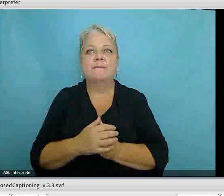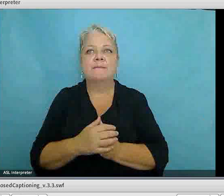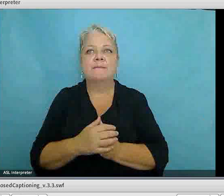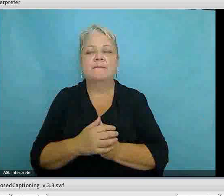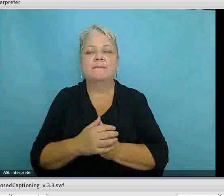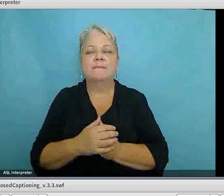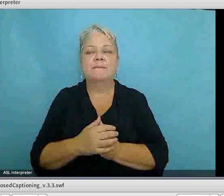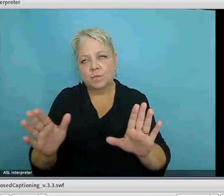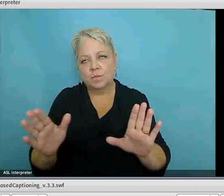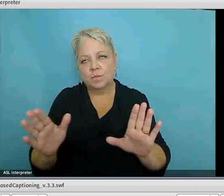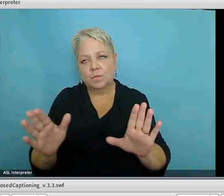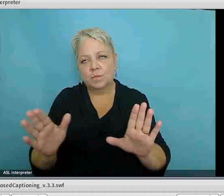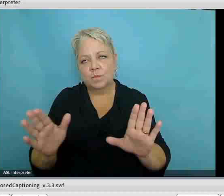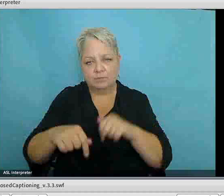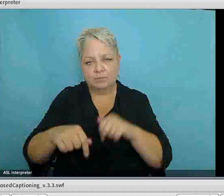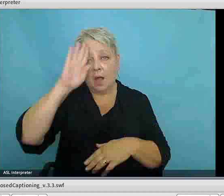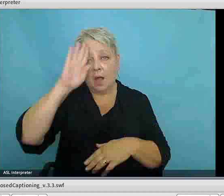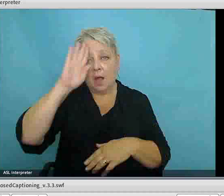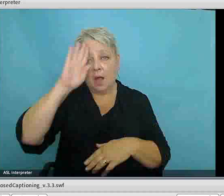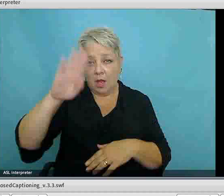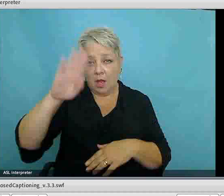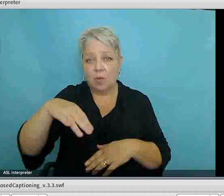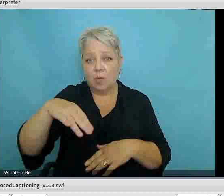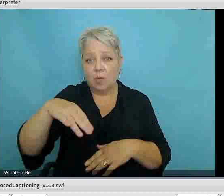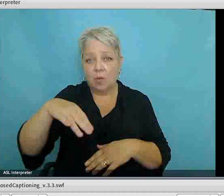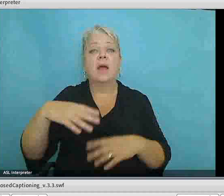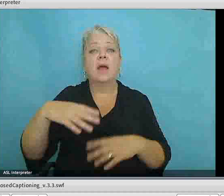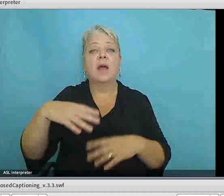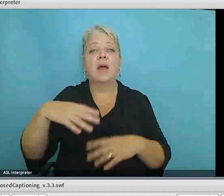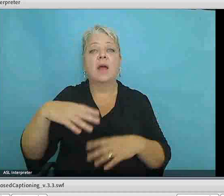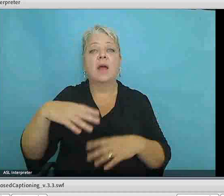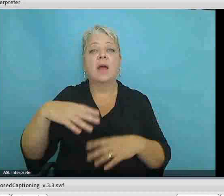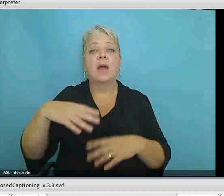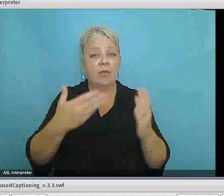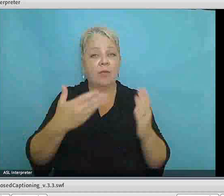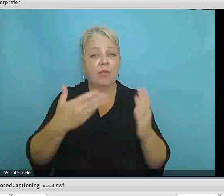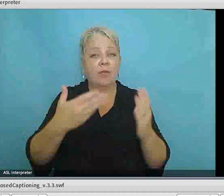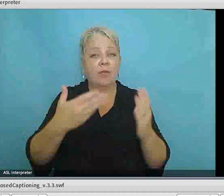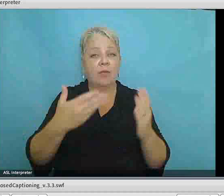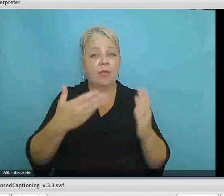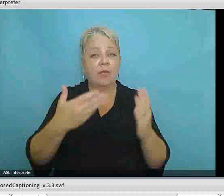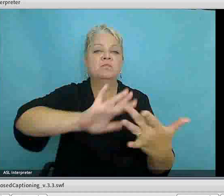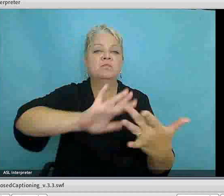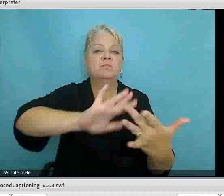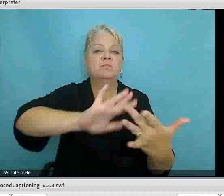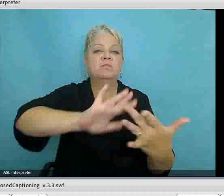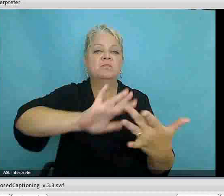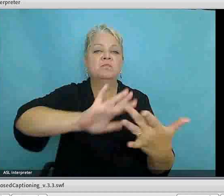to provider groups to create their networks, and in order for them to start marketing this